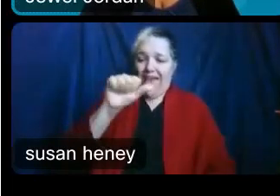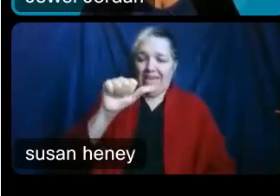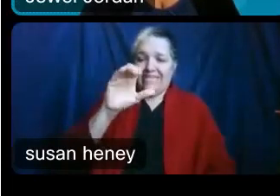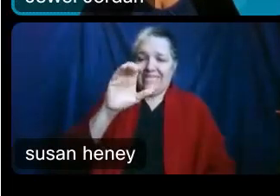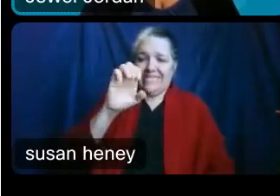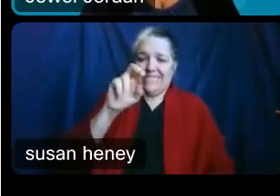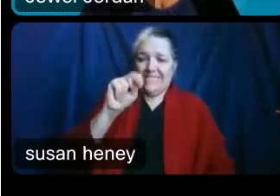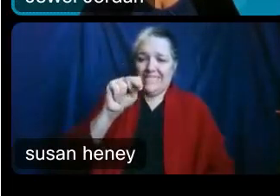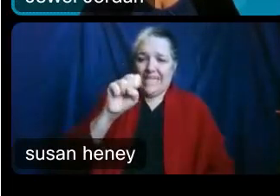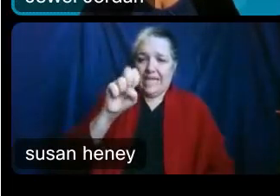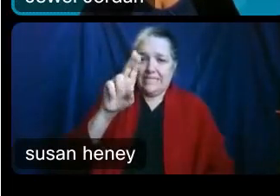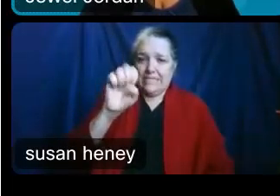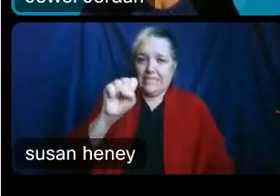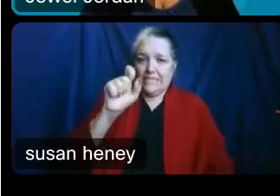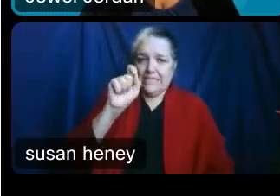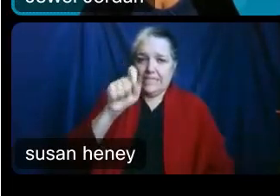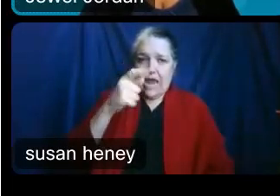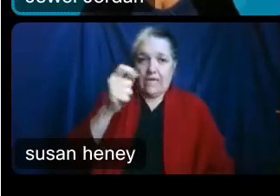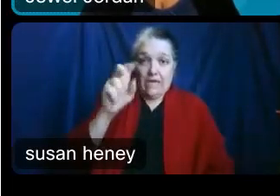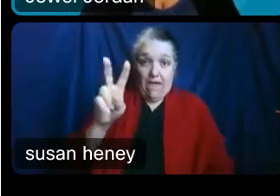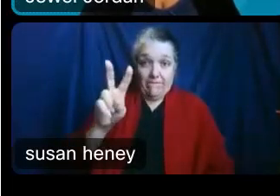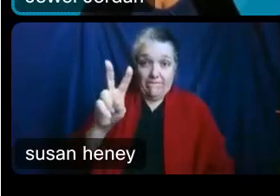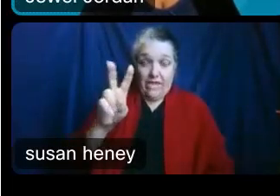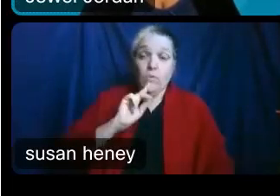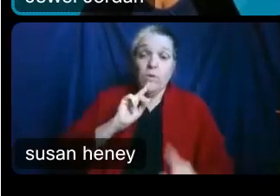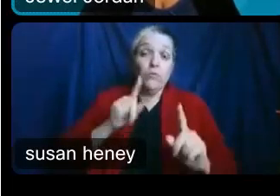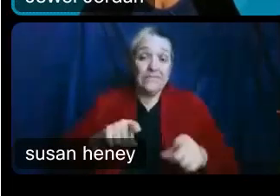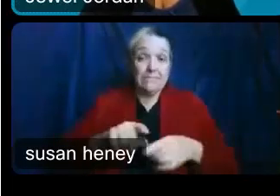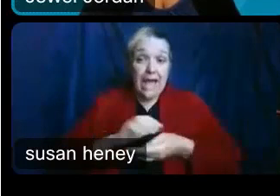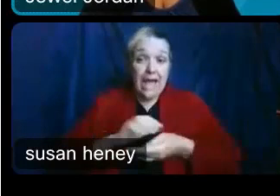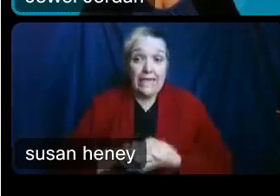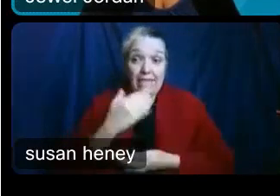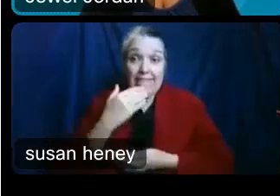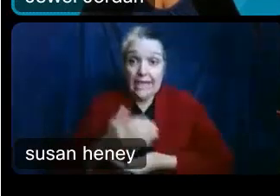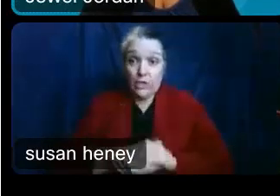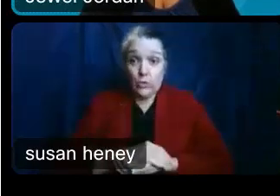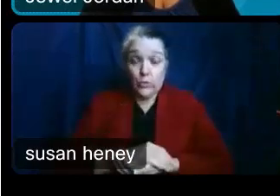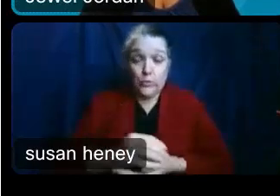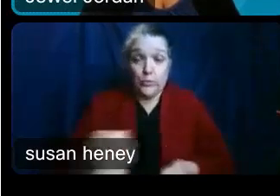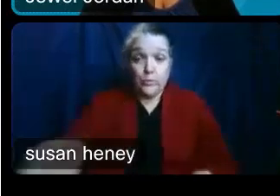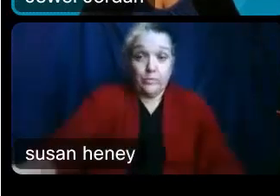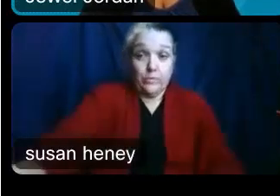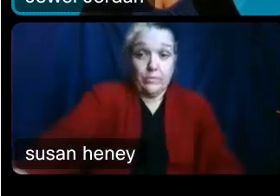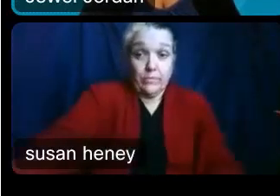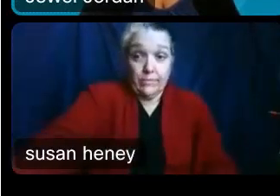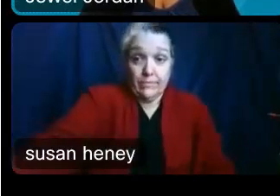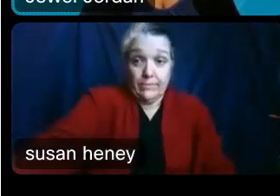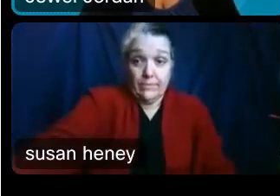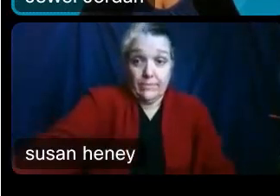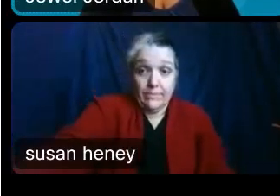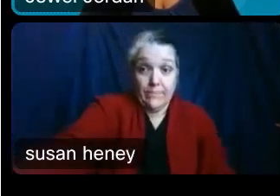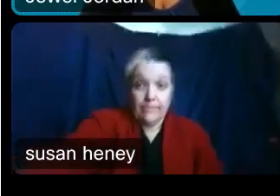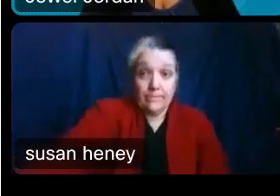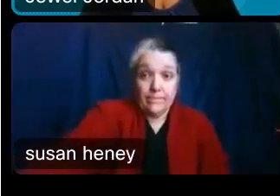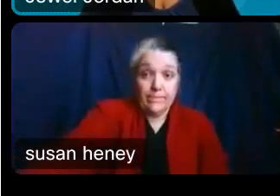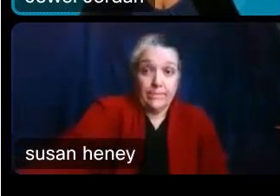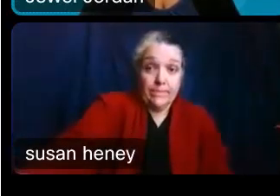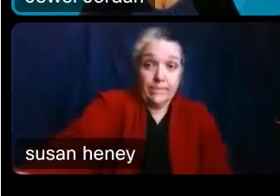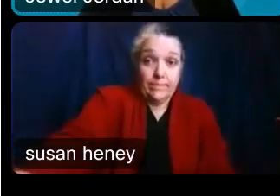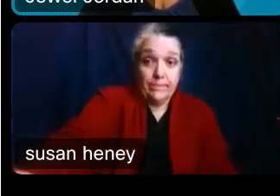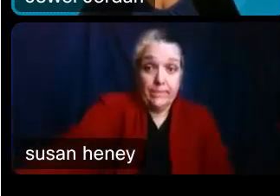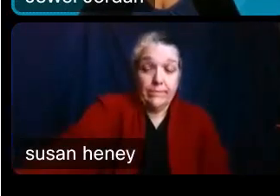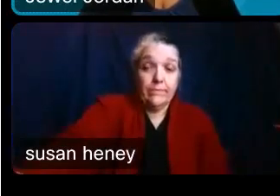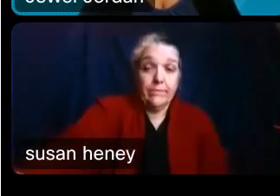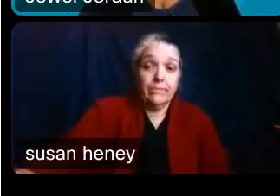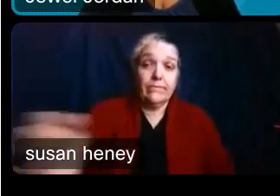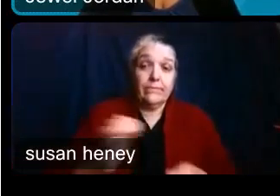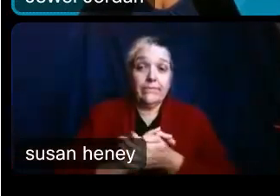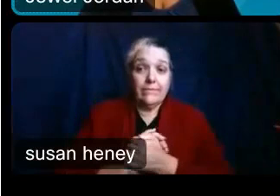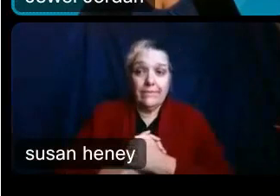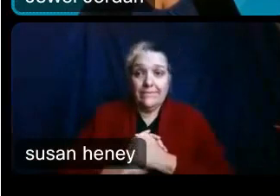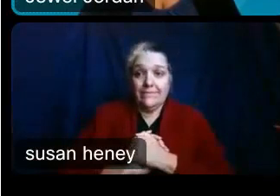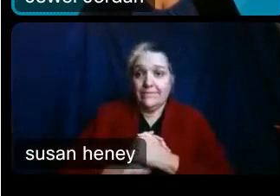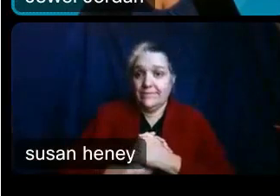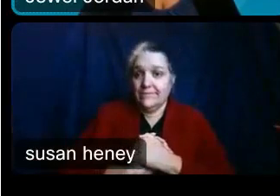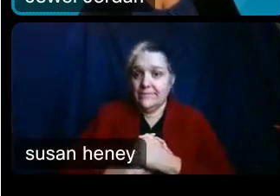we'll get back to you and give you a response that way. Thank you so much for your question.